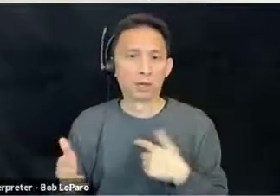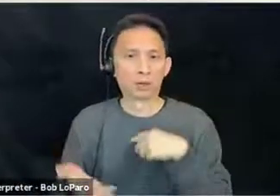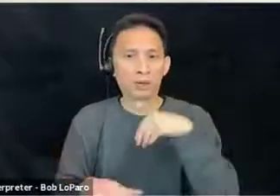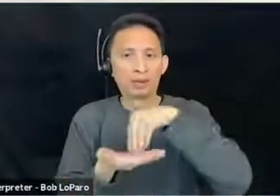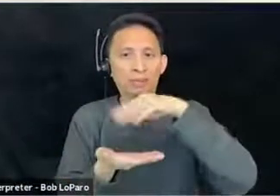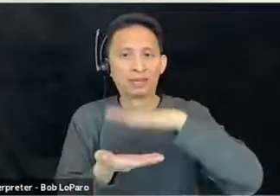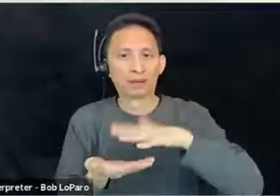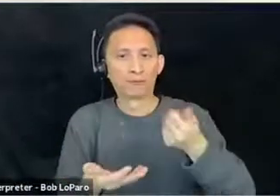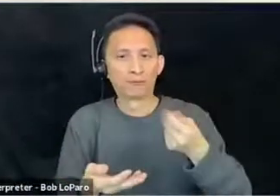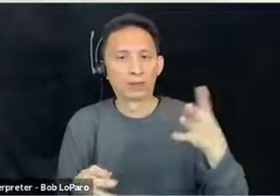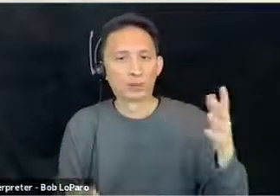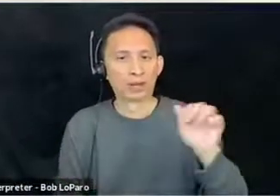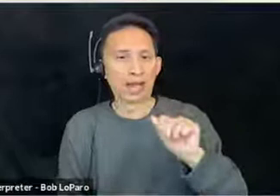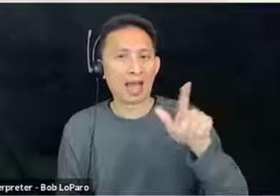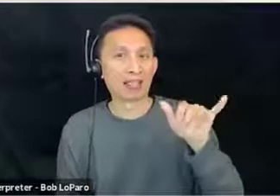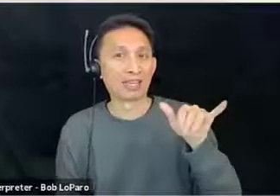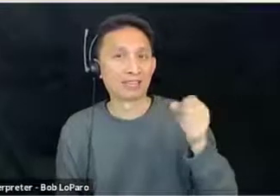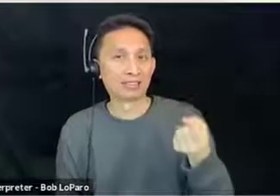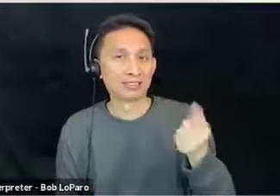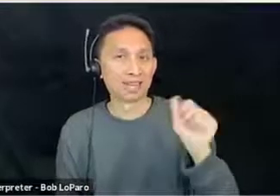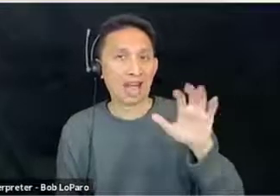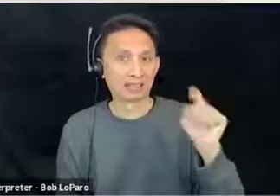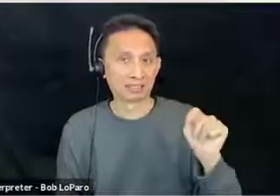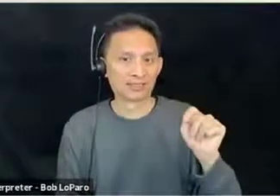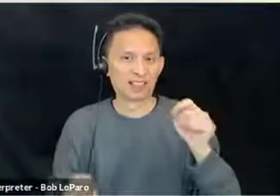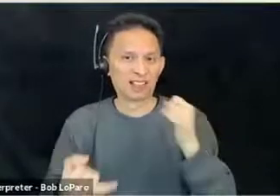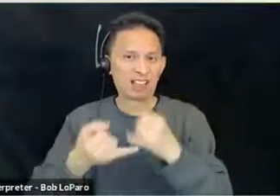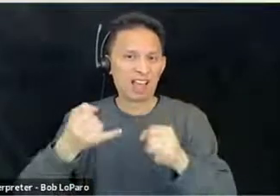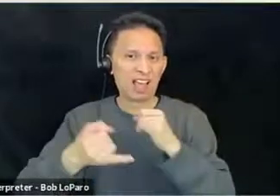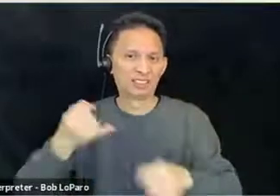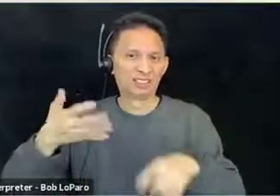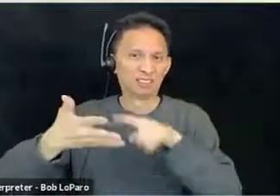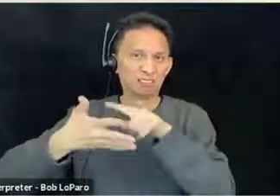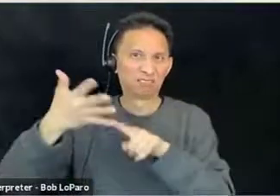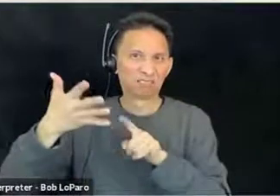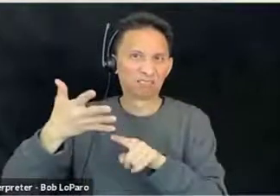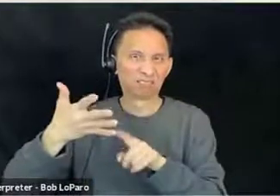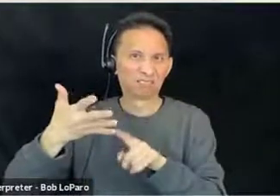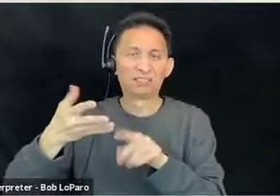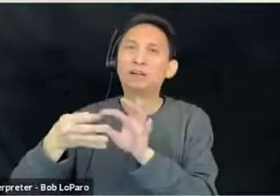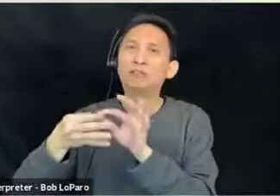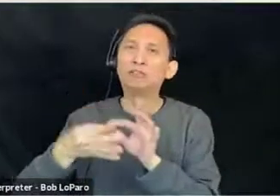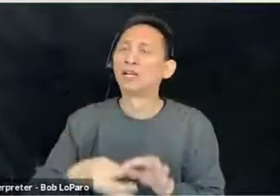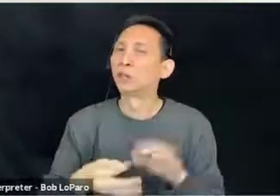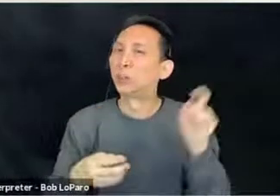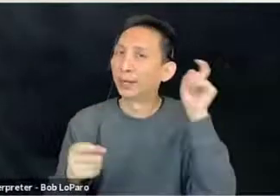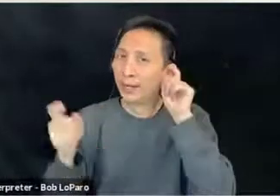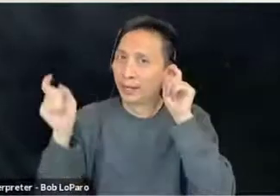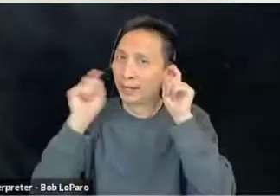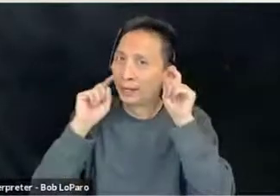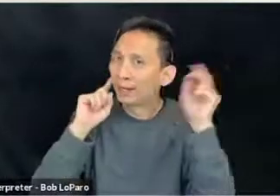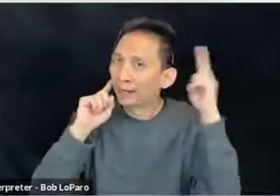Ally's Act is on there, and that's pertaining to hearing devices being paid for by insurance.